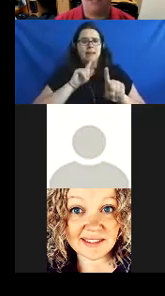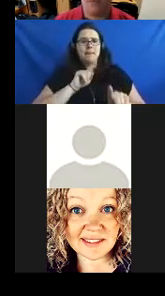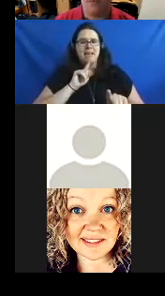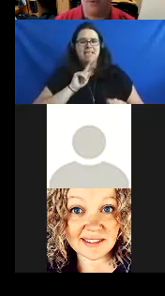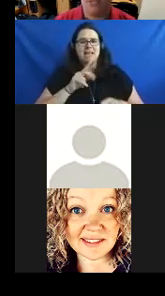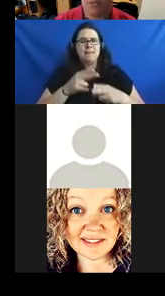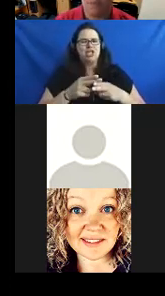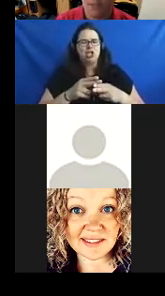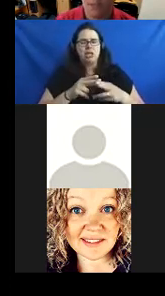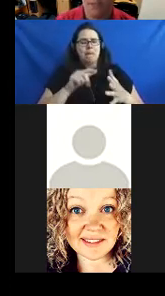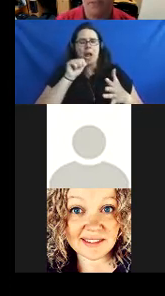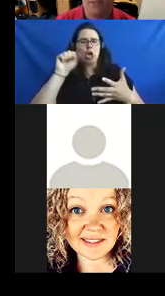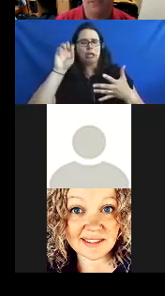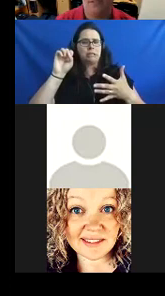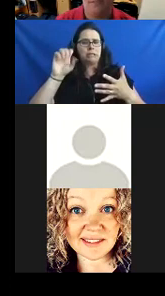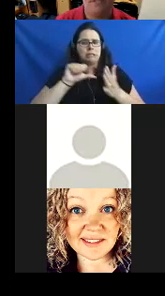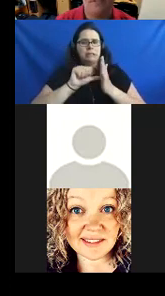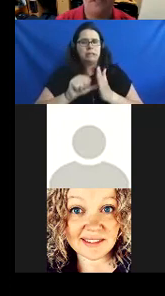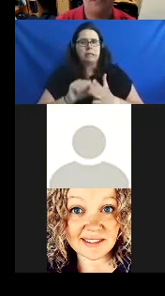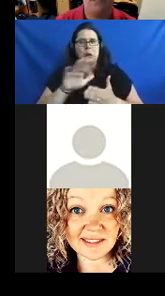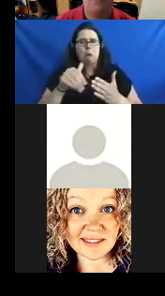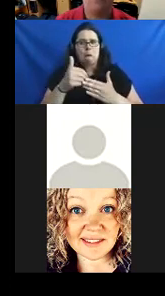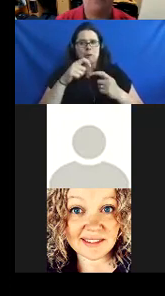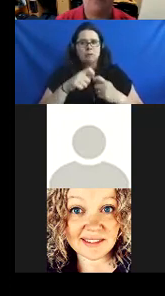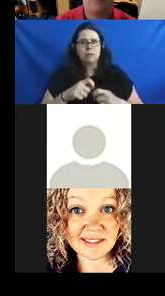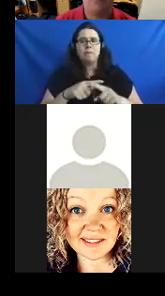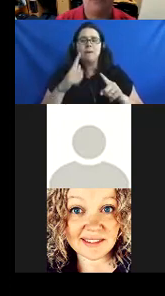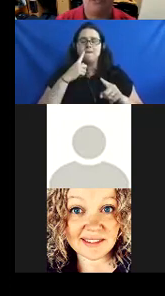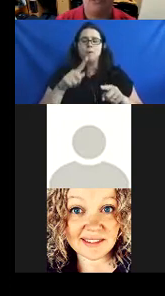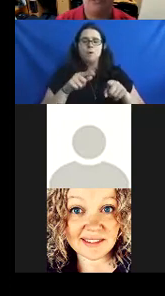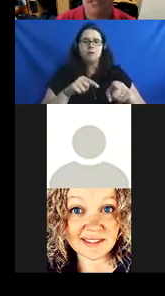WILL SKIP OVER SOME OF THE SPECIFICS, BUT THERE IS A LINK